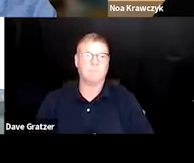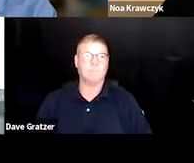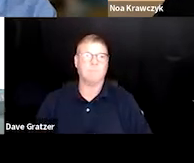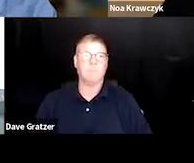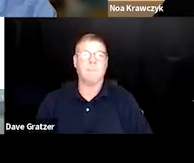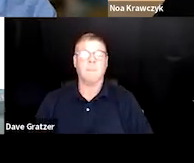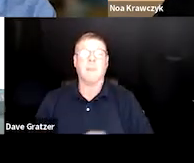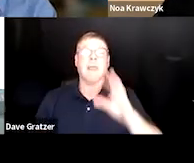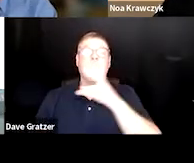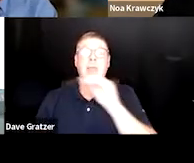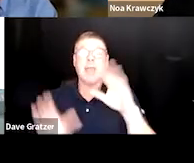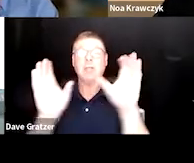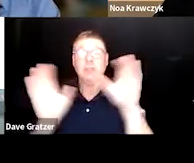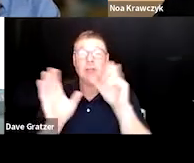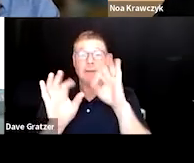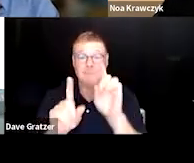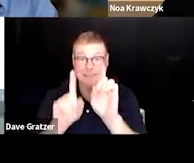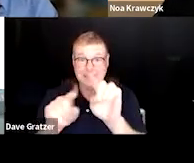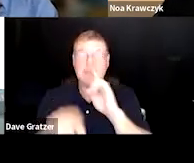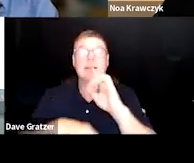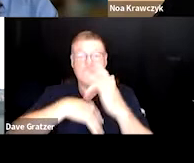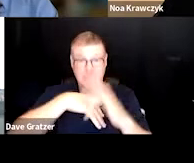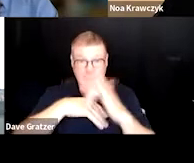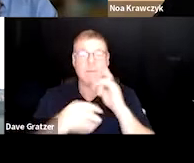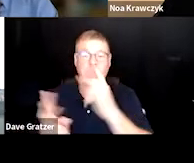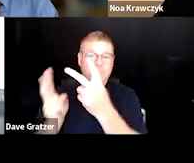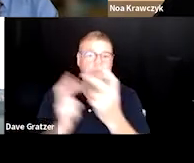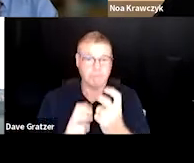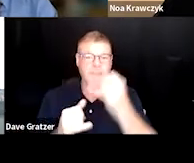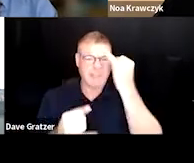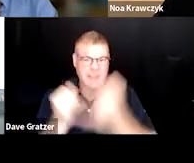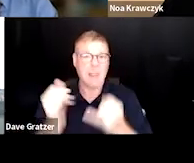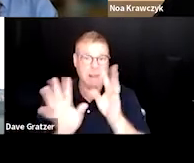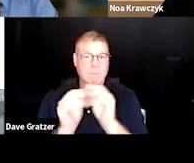A certificate of attendance will be available for download at the end of today's webinar.